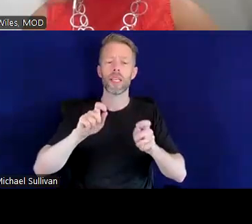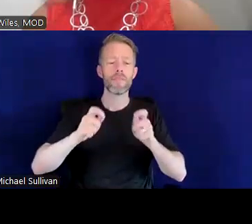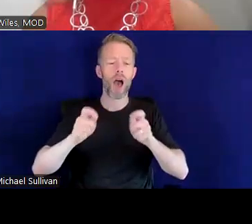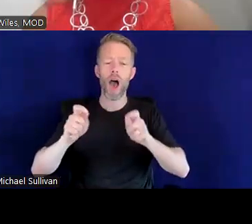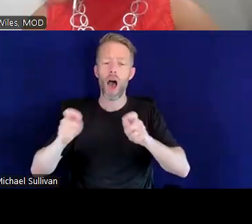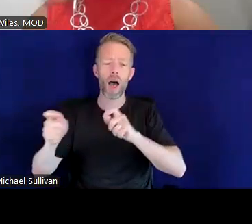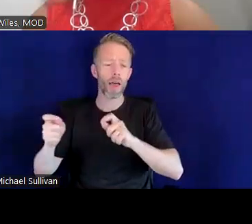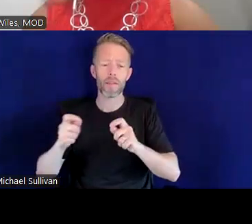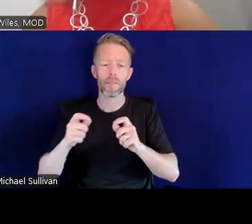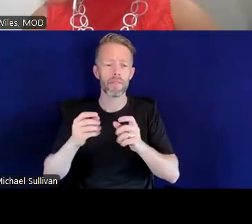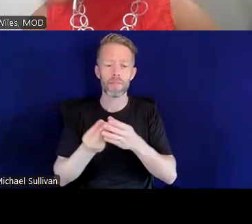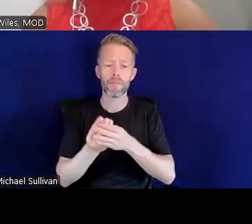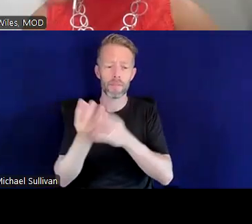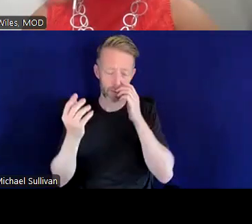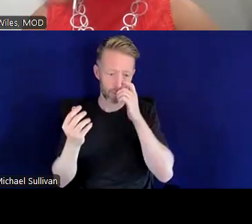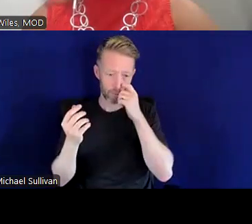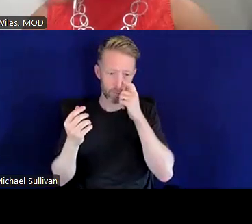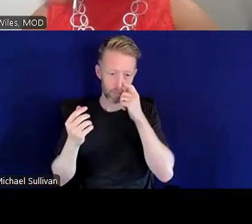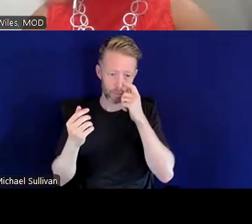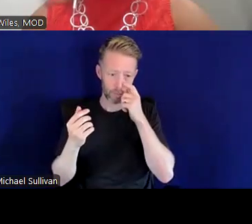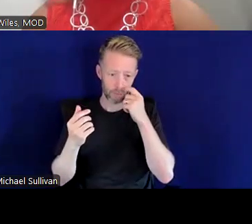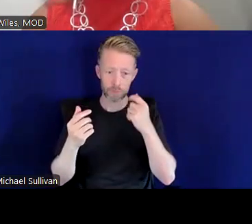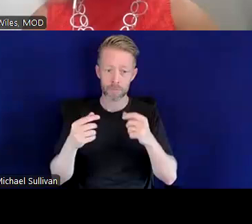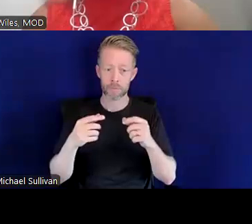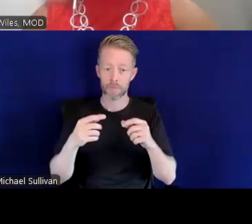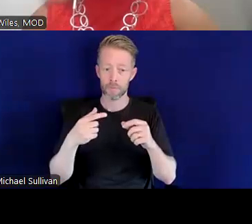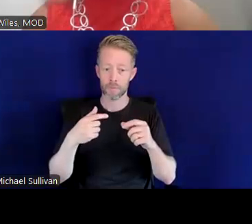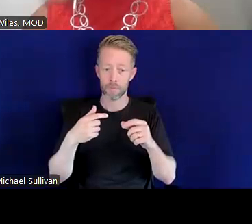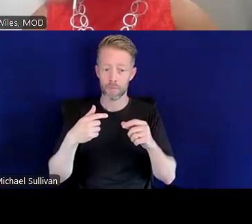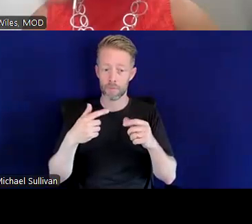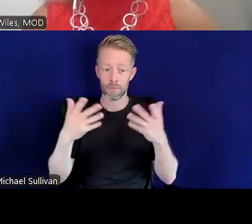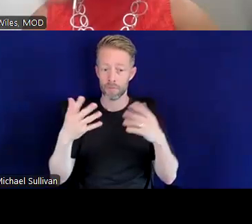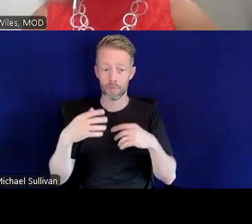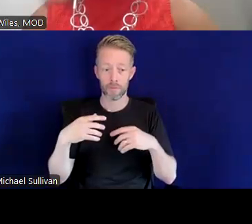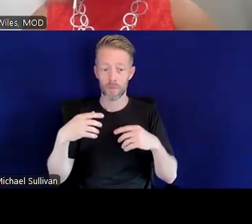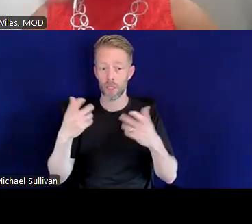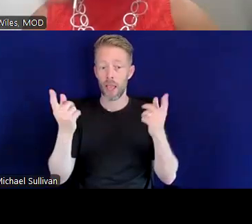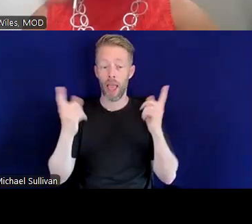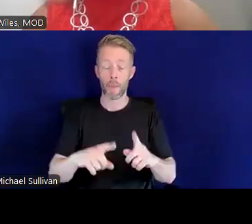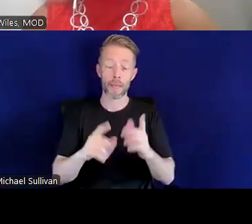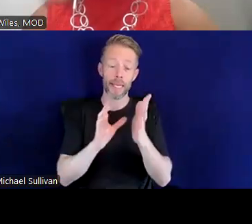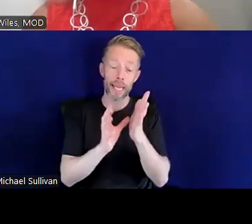just keep having diagnoses added as a result of some cancer and